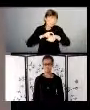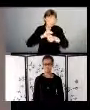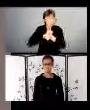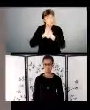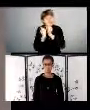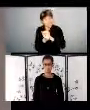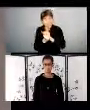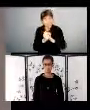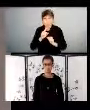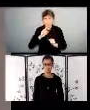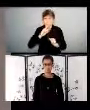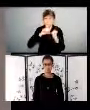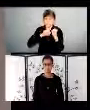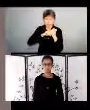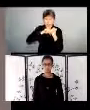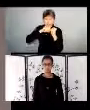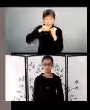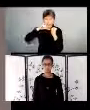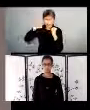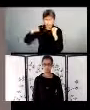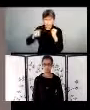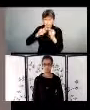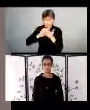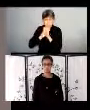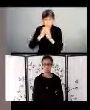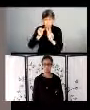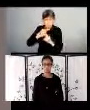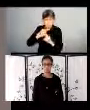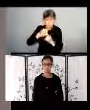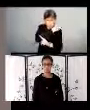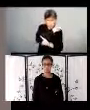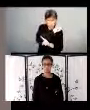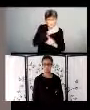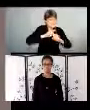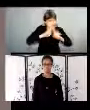that it no longer reflects what was written in your grant application, you may be asked